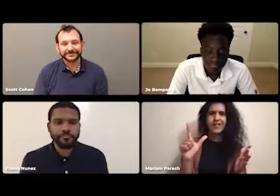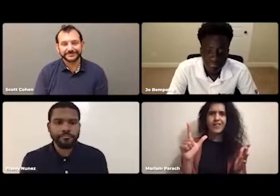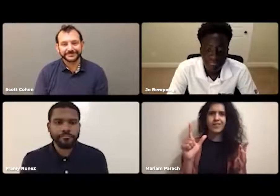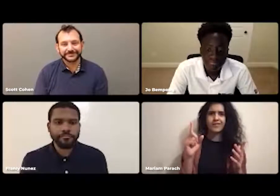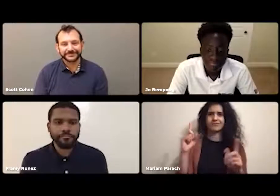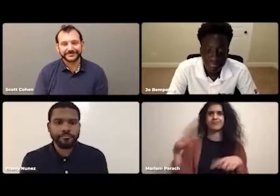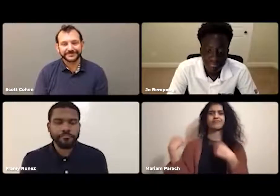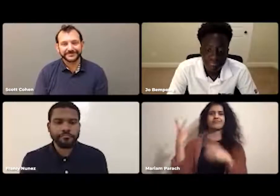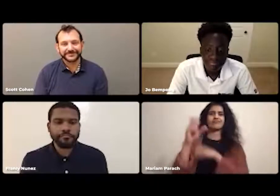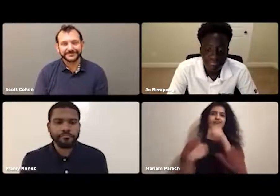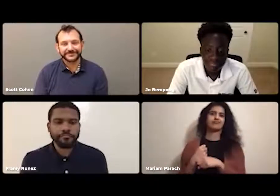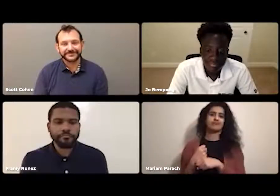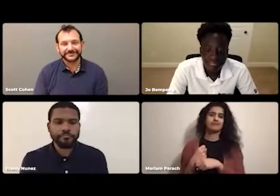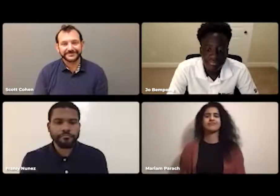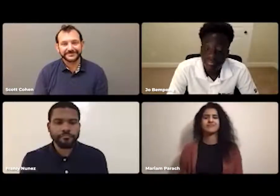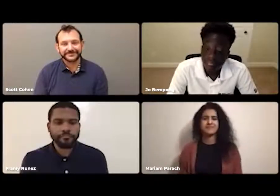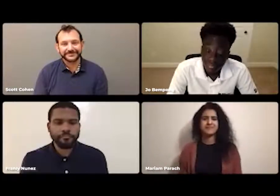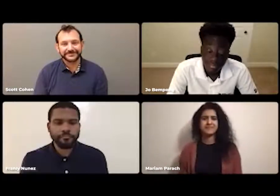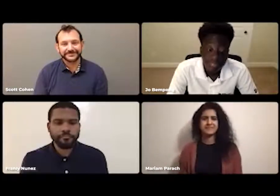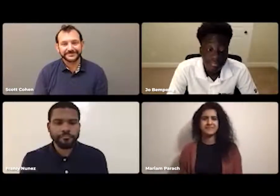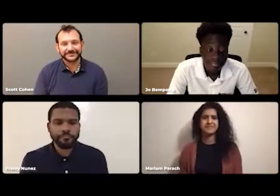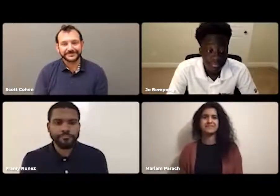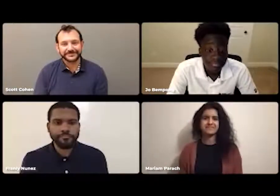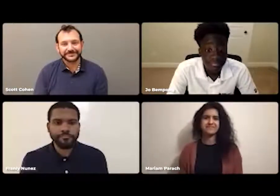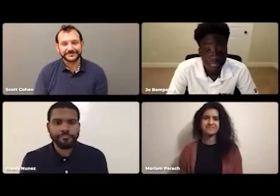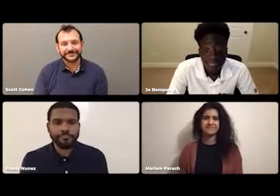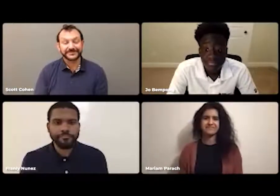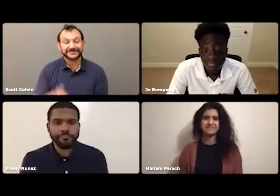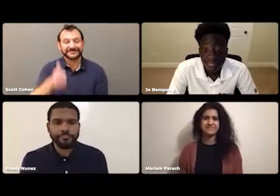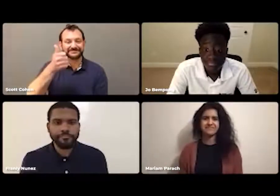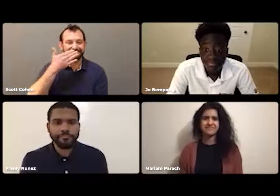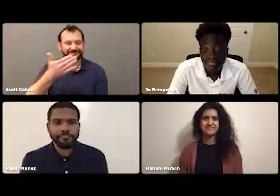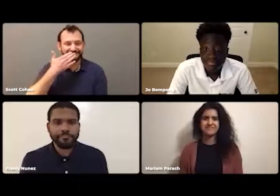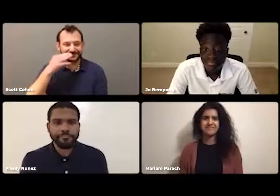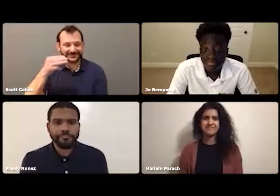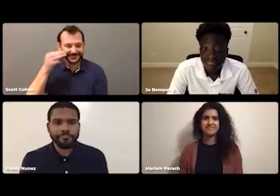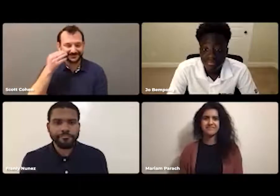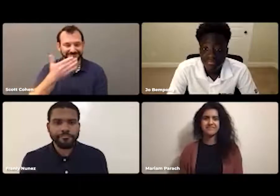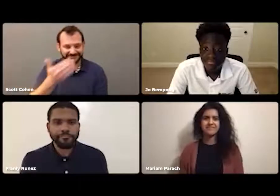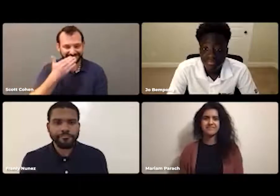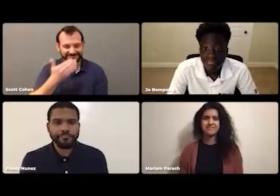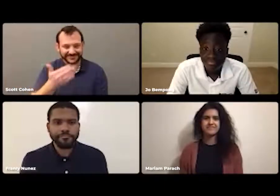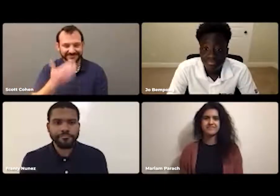I dove in and have been learning it for the past few years.